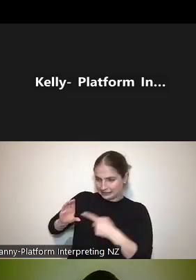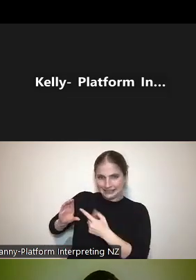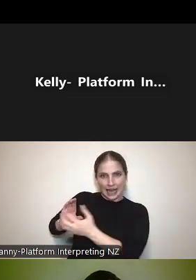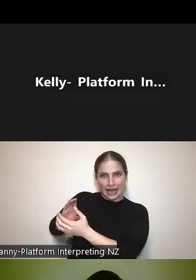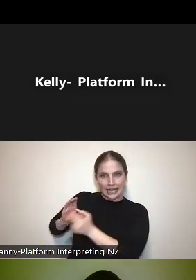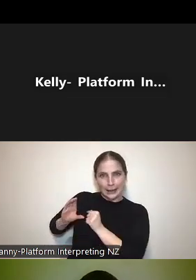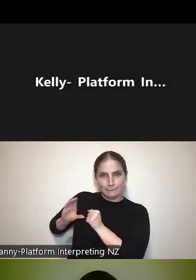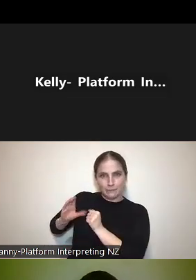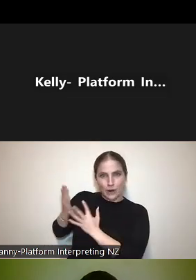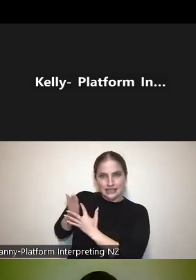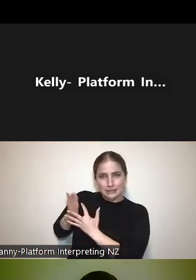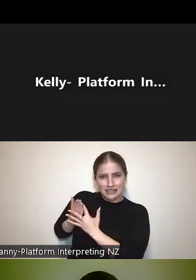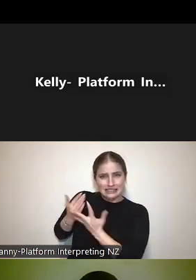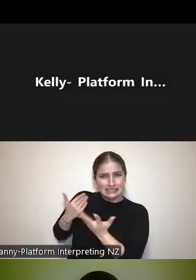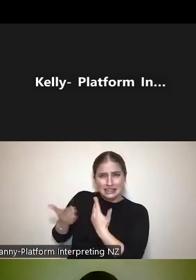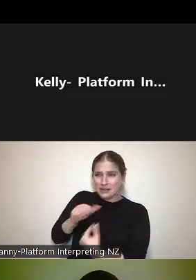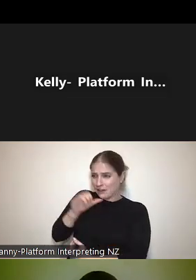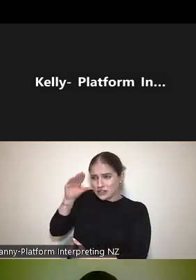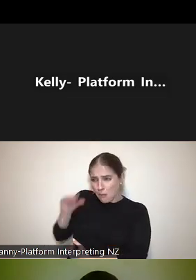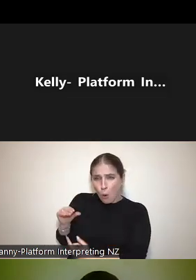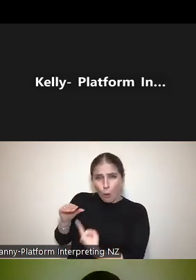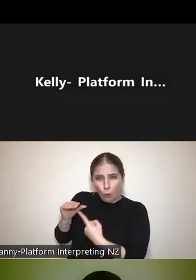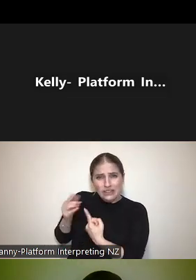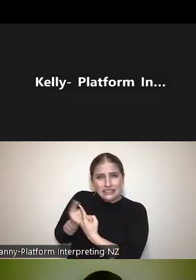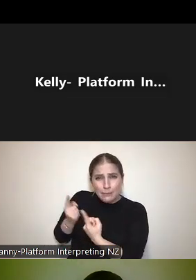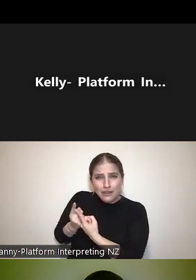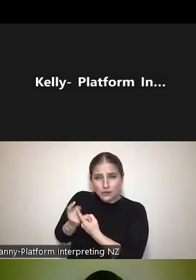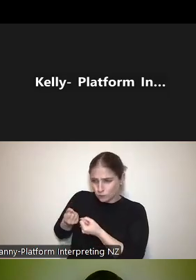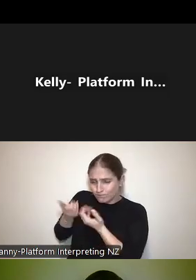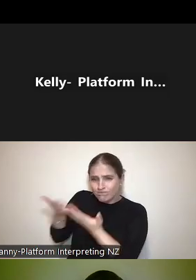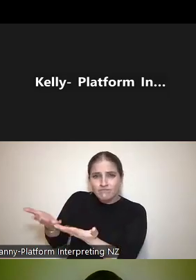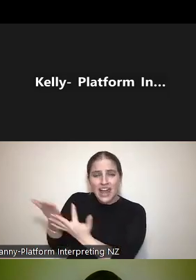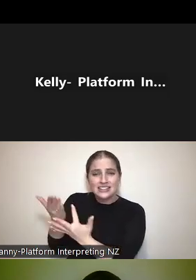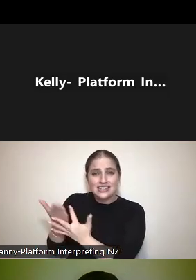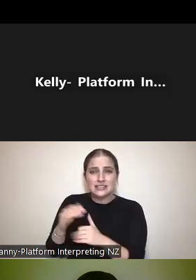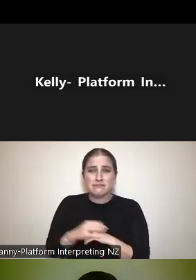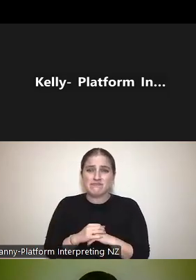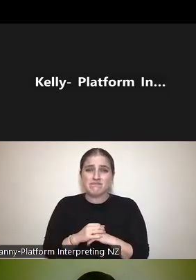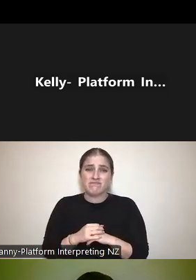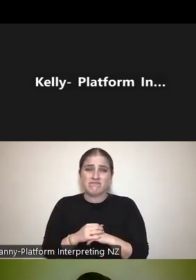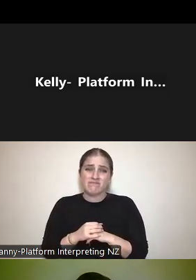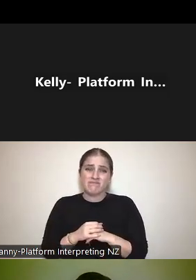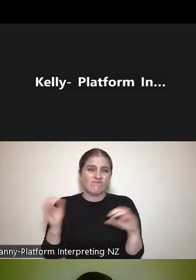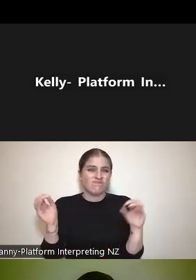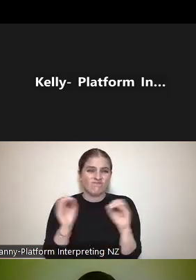There are no dedicated funding sources specifically for arts accessibility, at least at the moment.